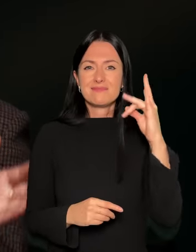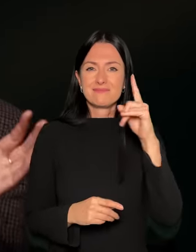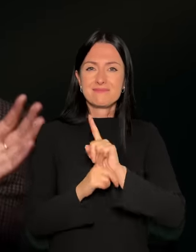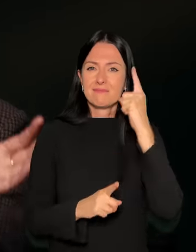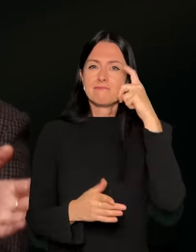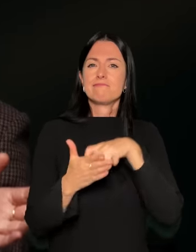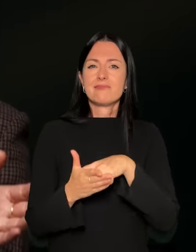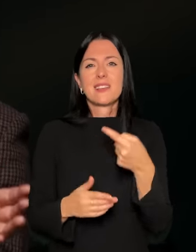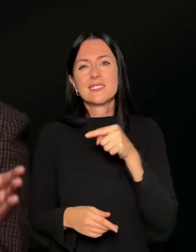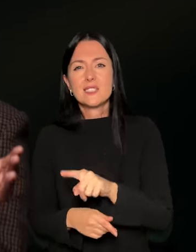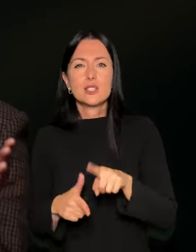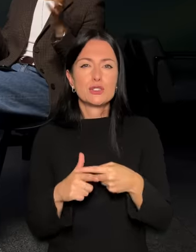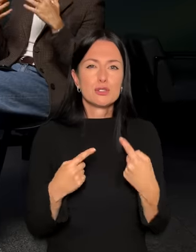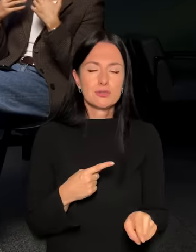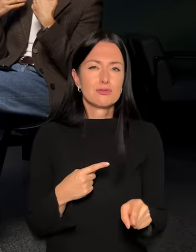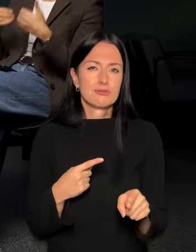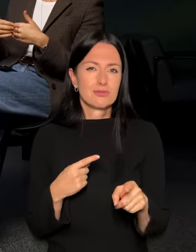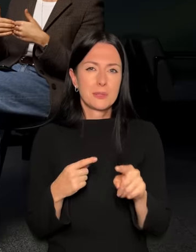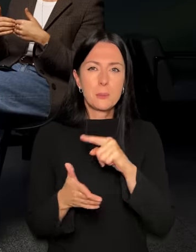it's more challenging.